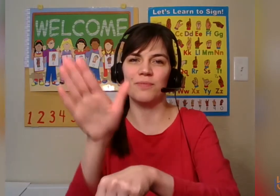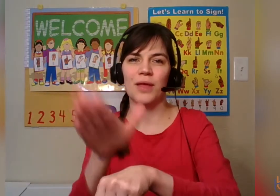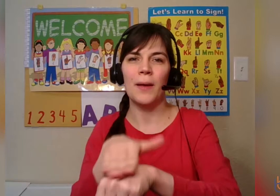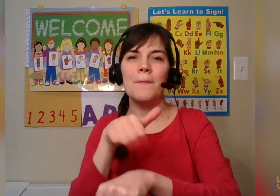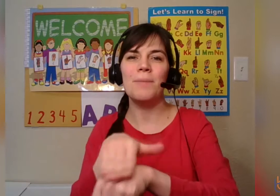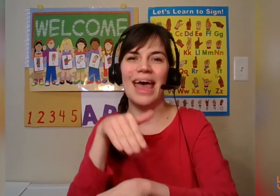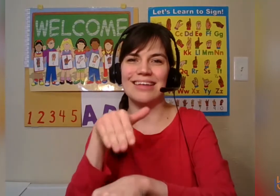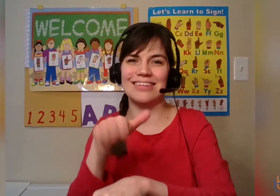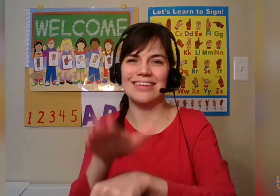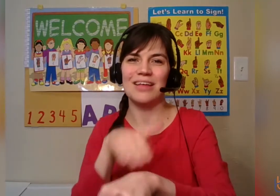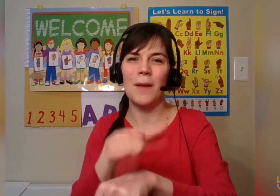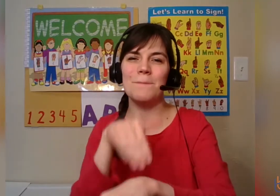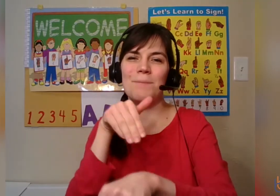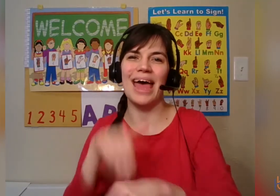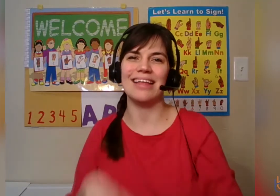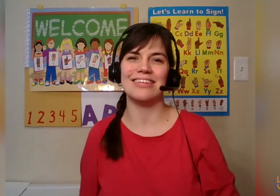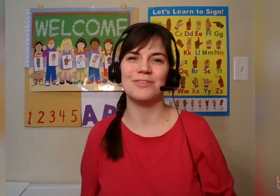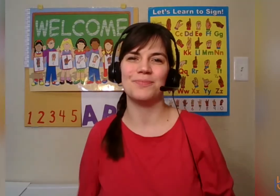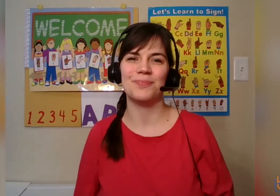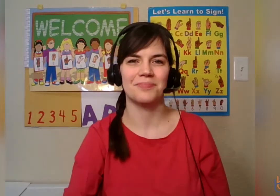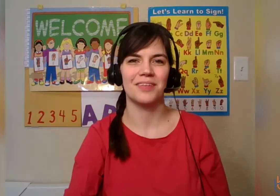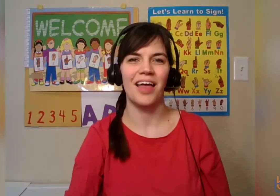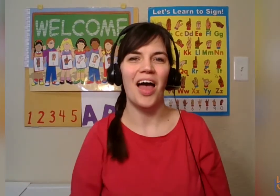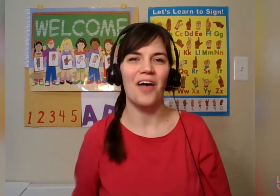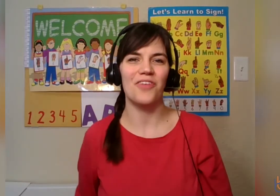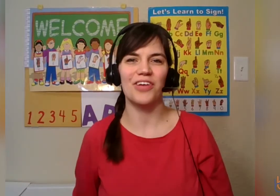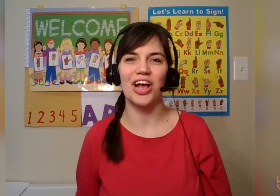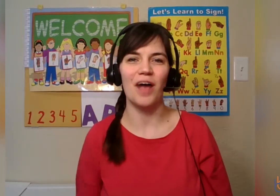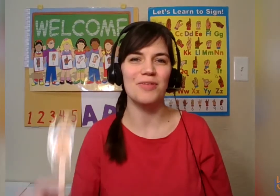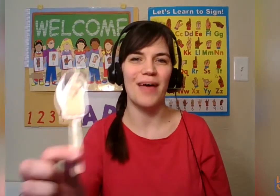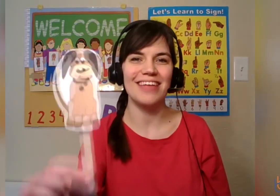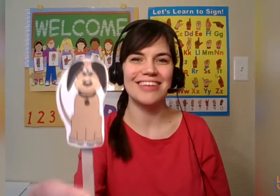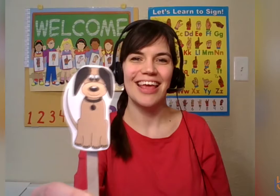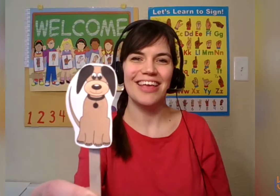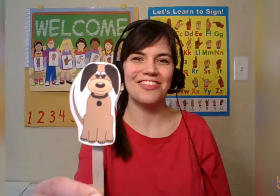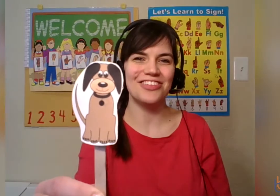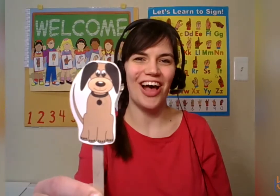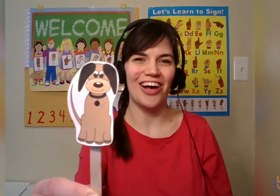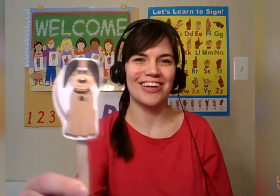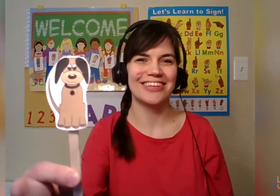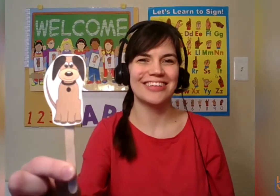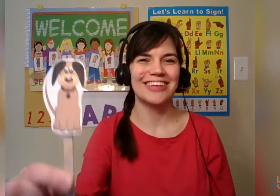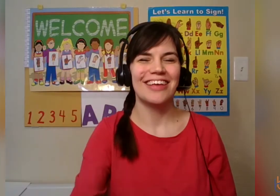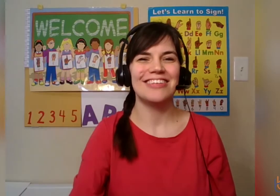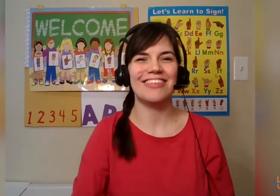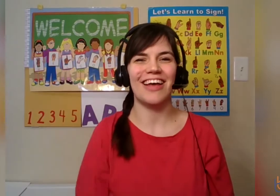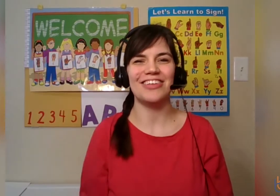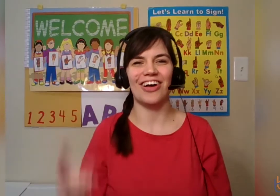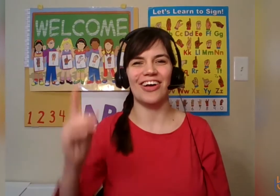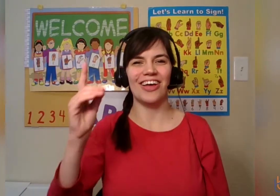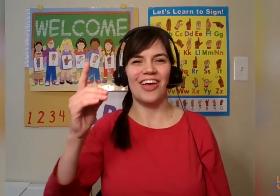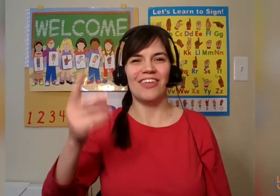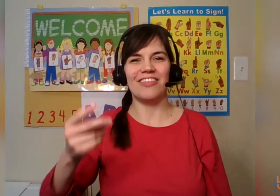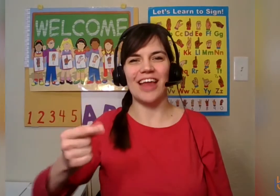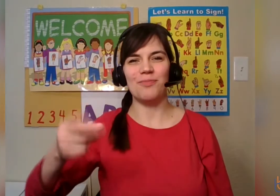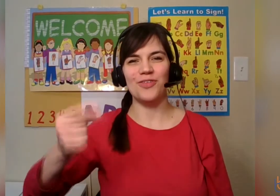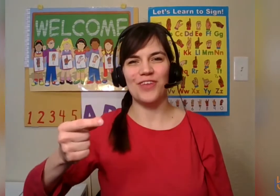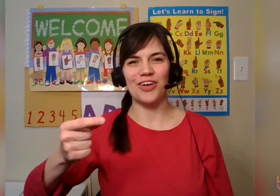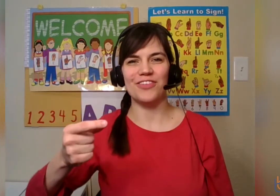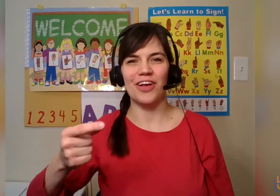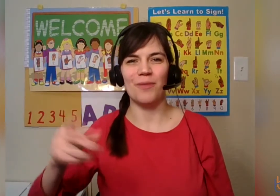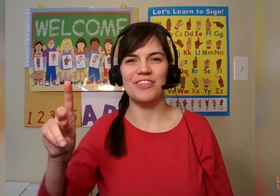Pet. Pet. A very common pet is a dog. To sign dog, snap your fingers a couple